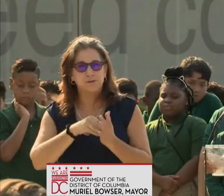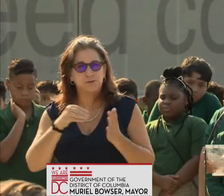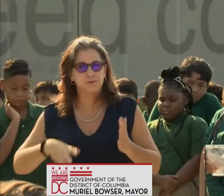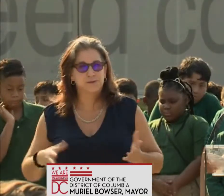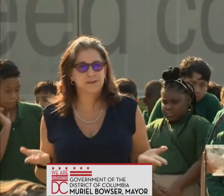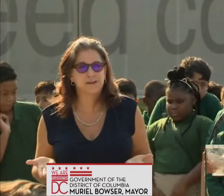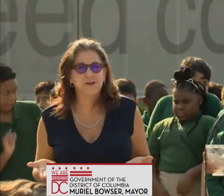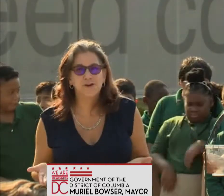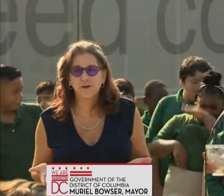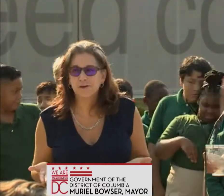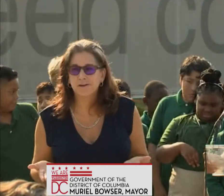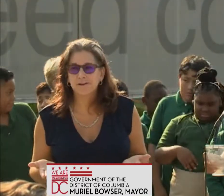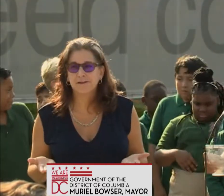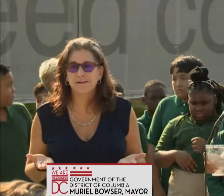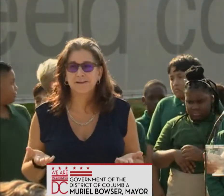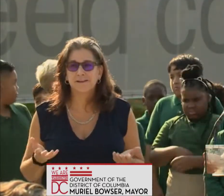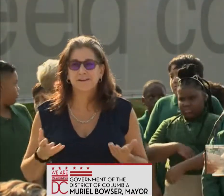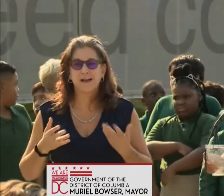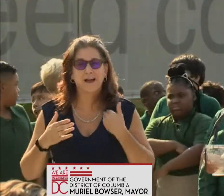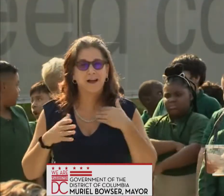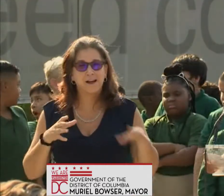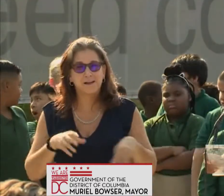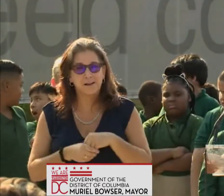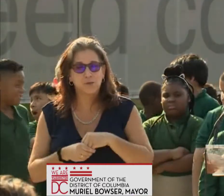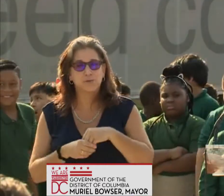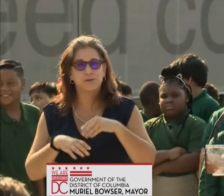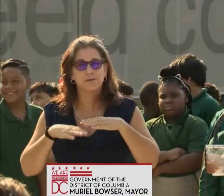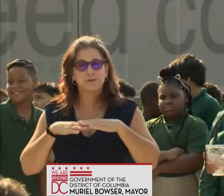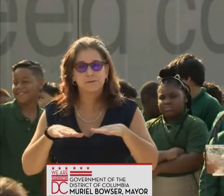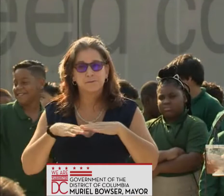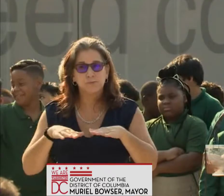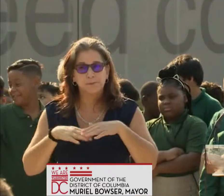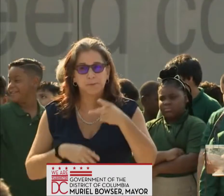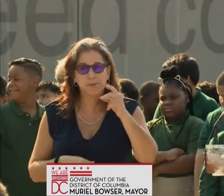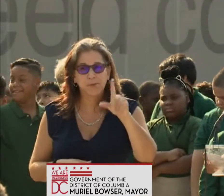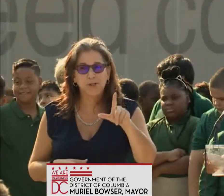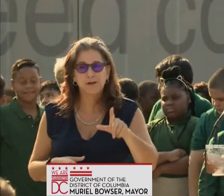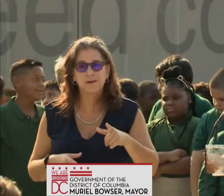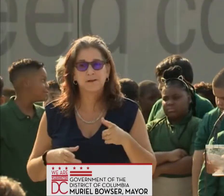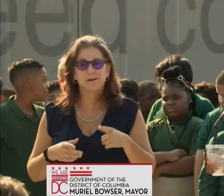community health clinic with doctors offices exam rooms and dental Suites and